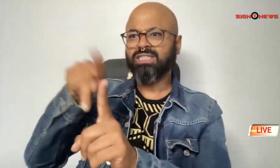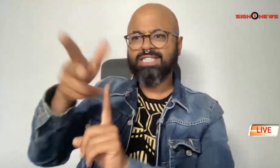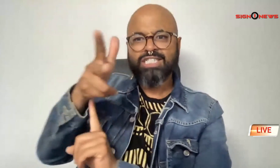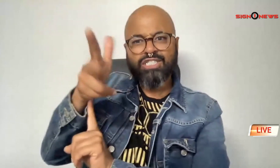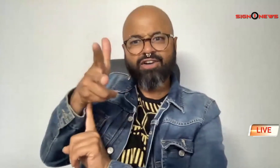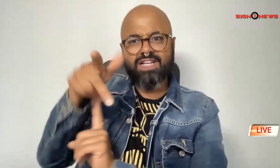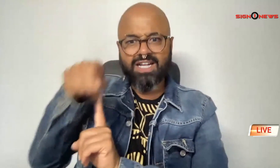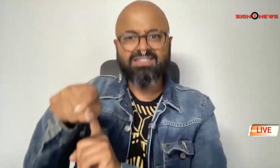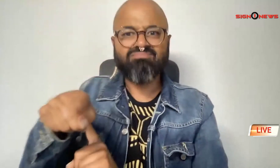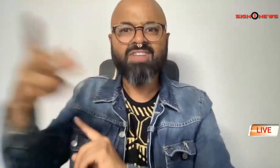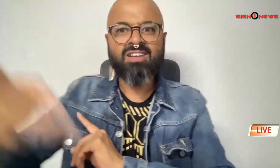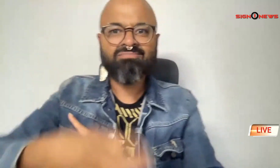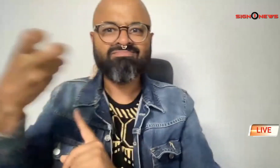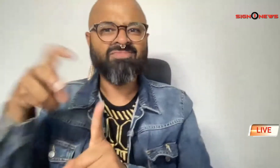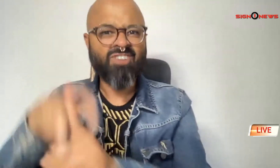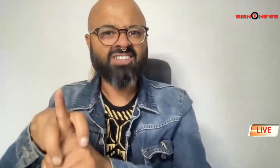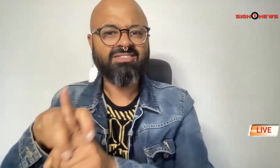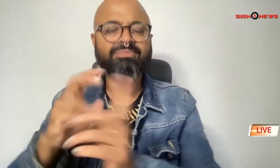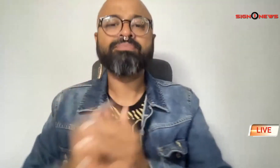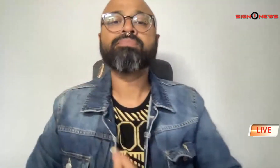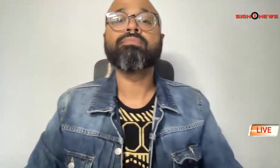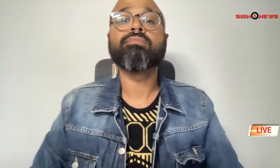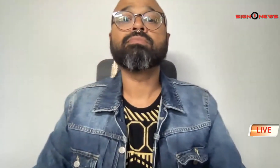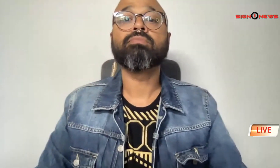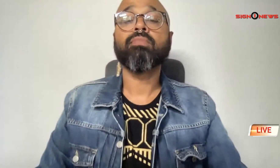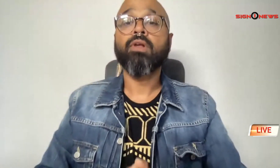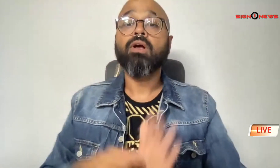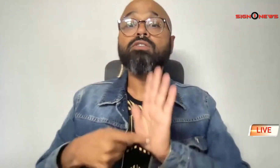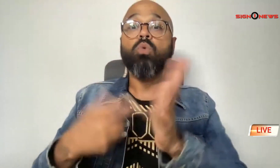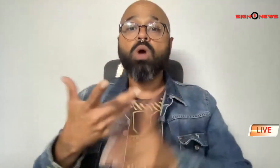the family says the abduction was caught on home surveillance video